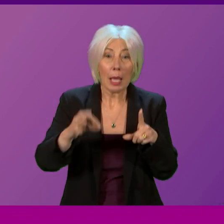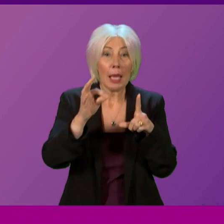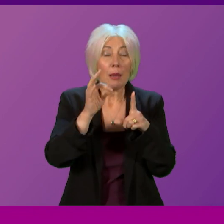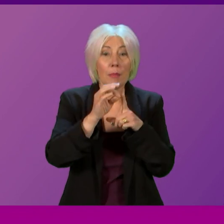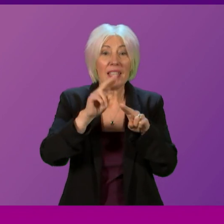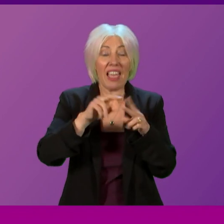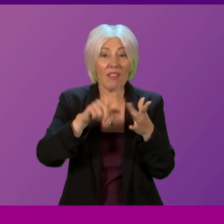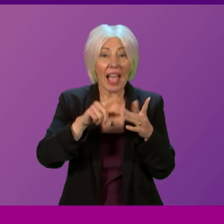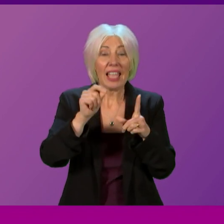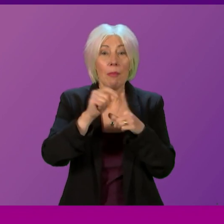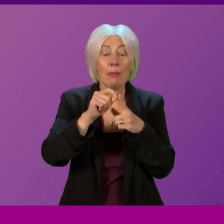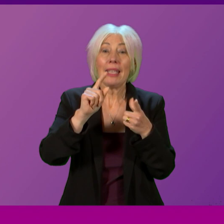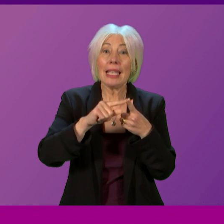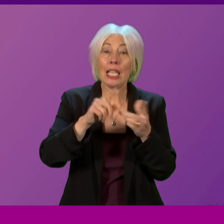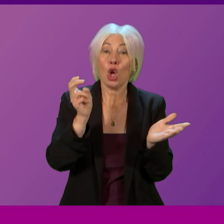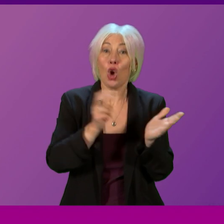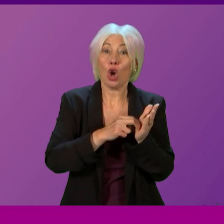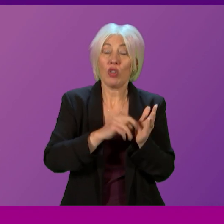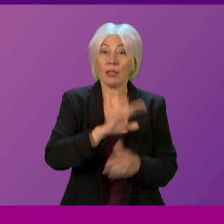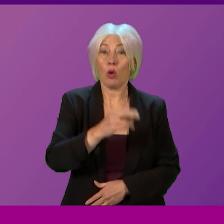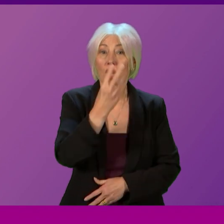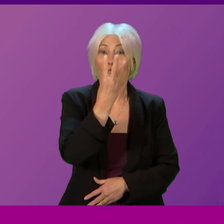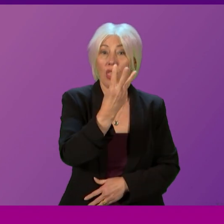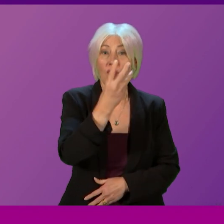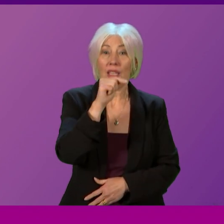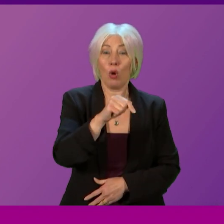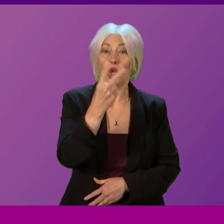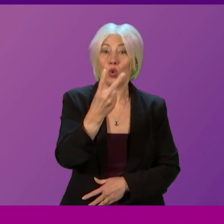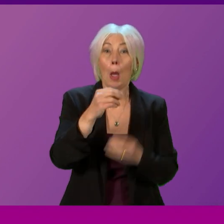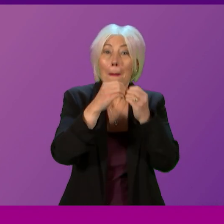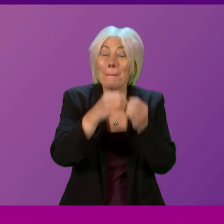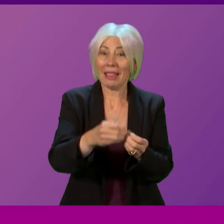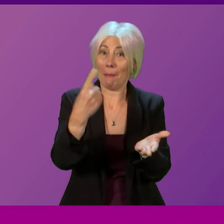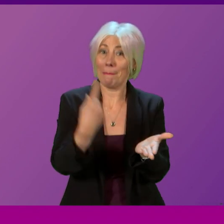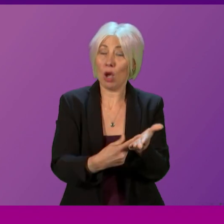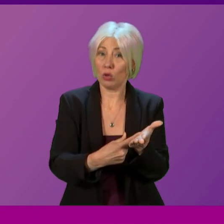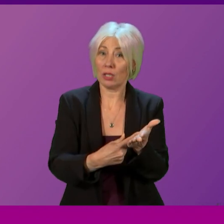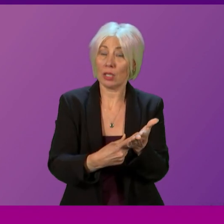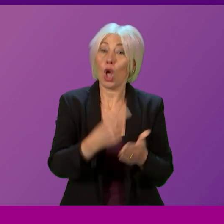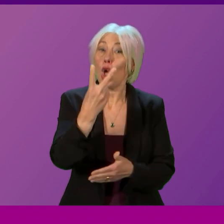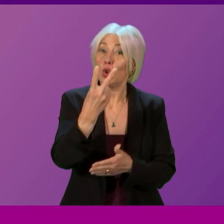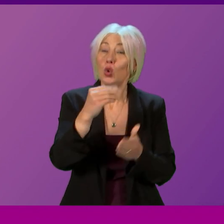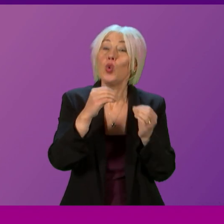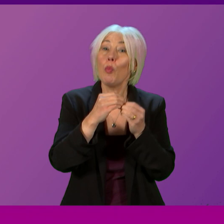public-private partnership contracts is £3.2 billion, which is £2 billion over and above